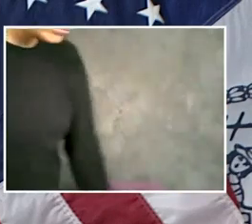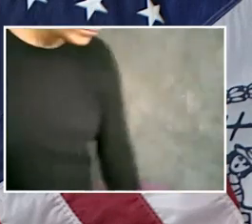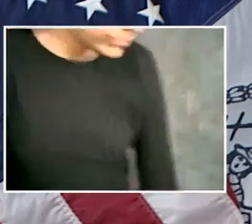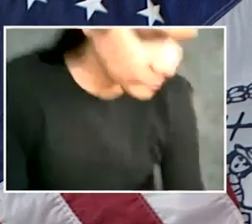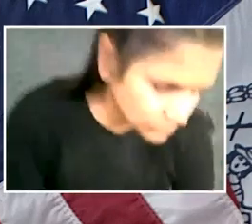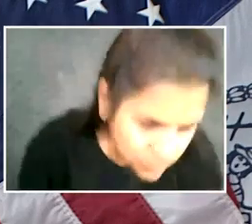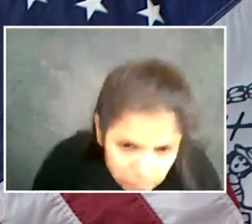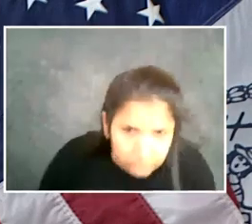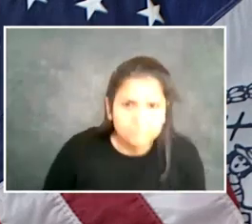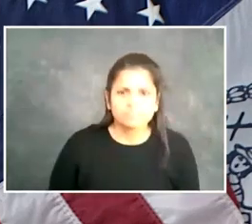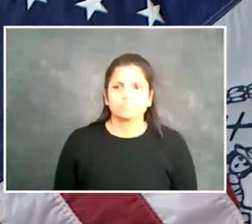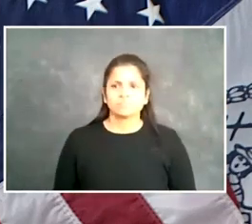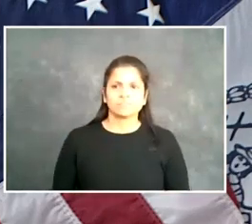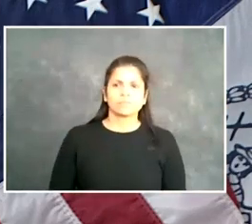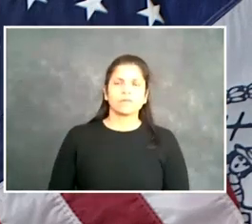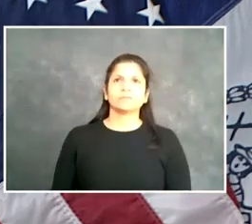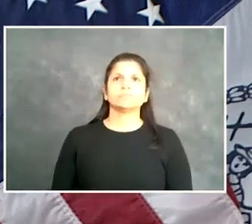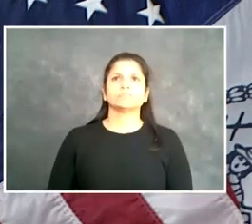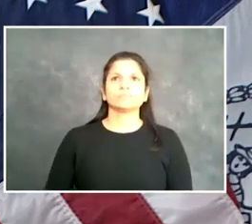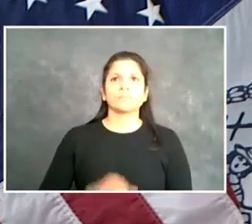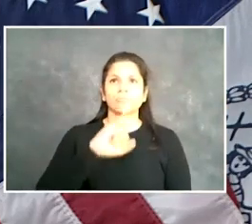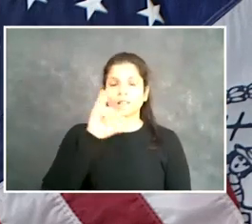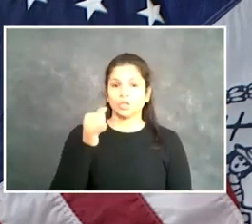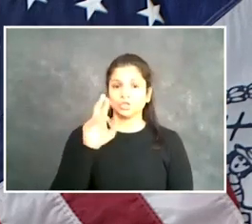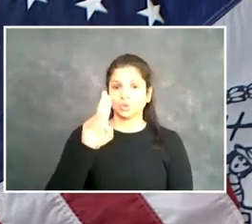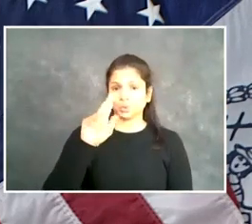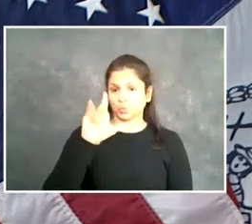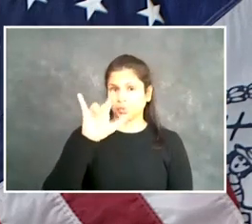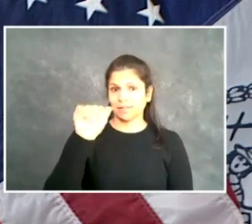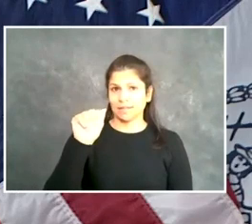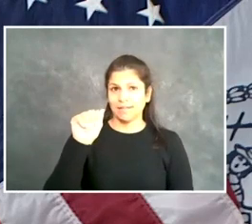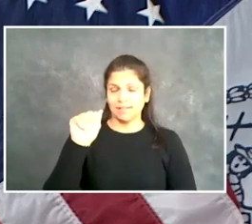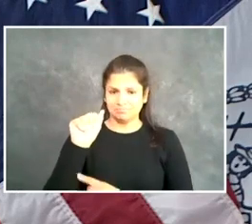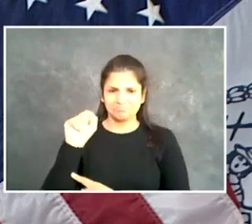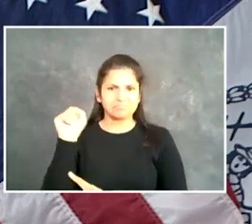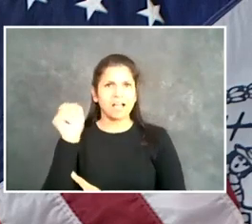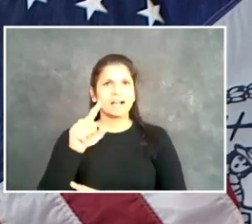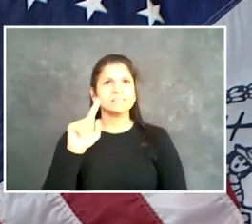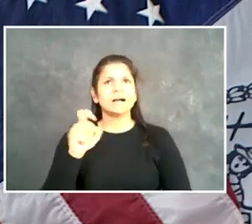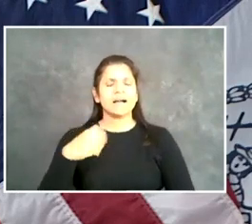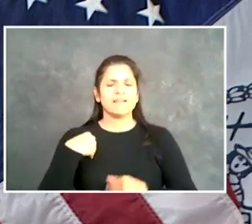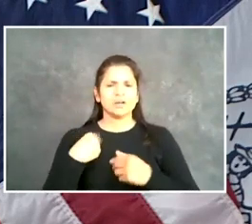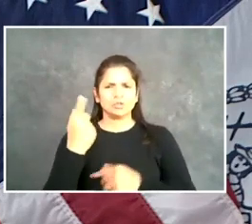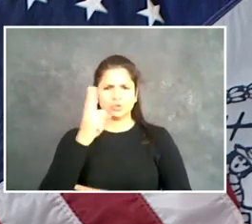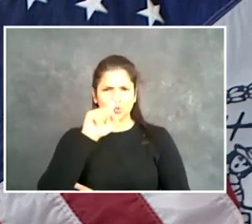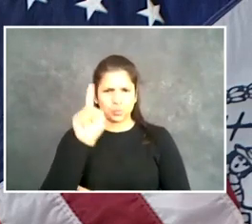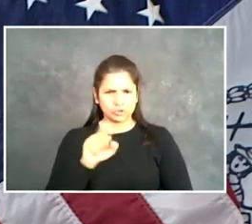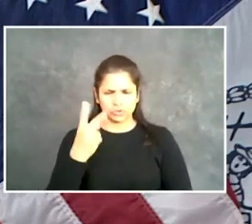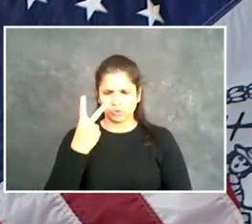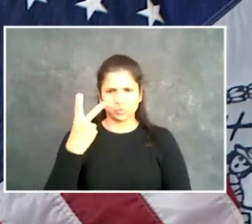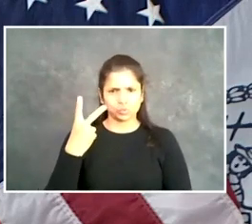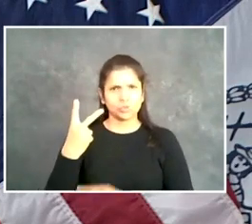I HAVE TWO QUESTIONS. ONE FOR YOU, MR. MAYOR, AND ONE